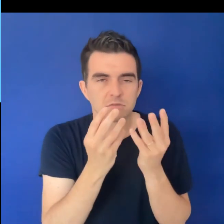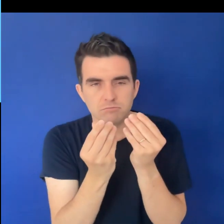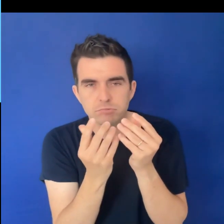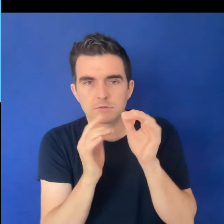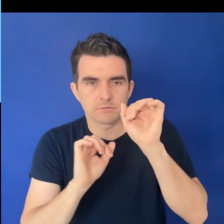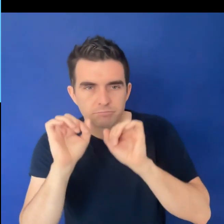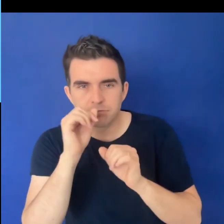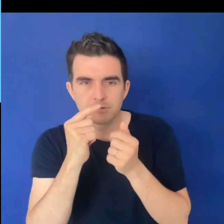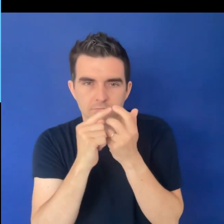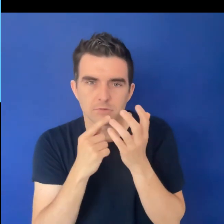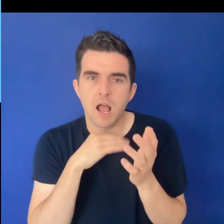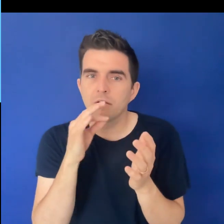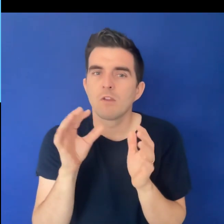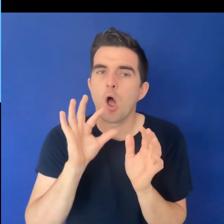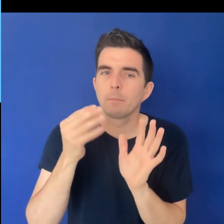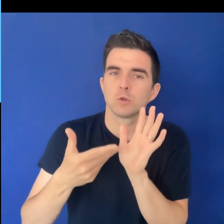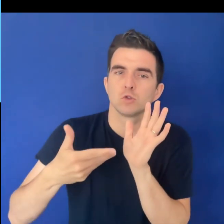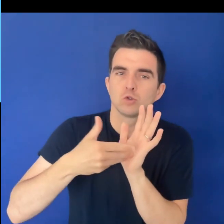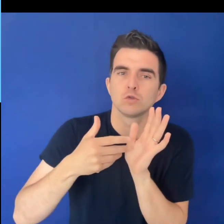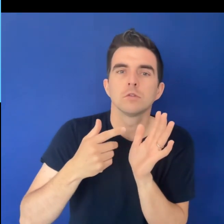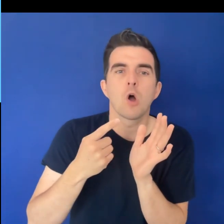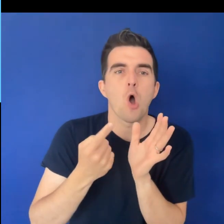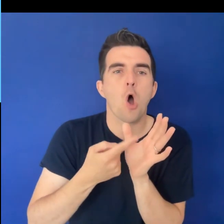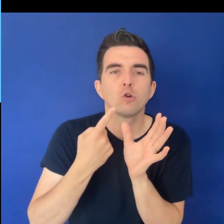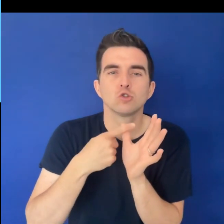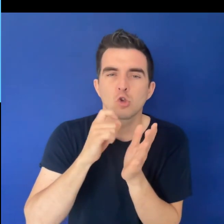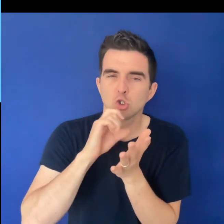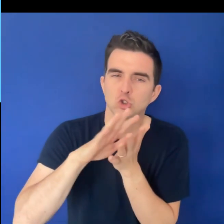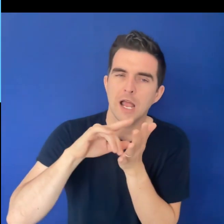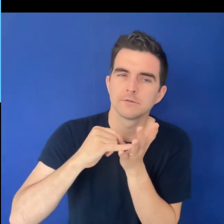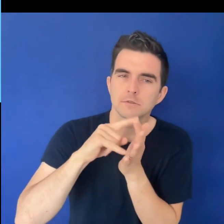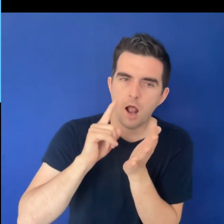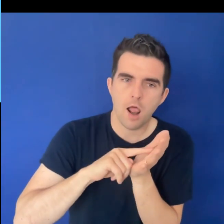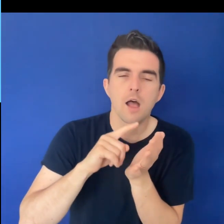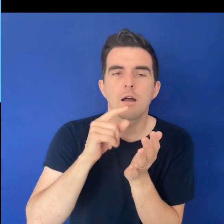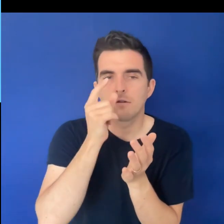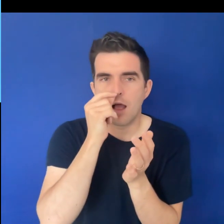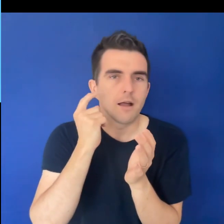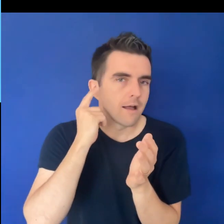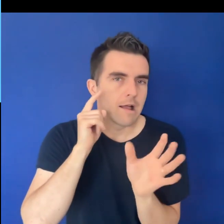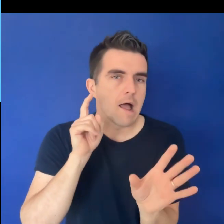And you asked for optional "auto chisel" features for the chipping gameplay, so we implemented them!